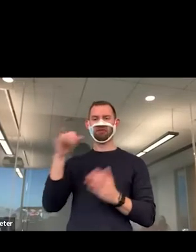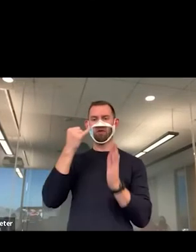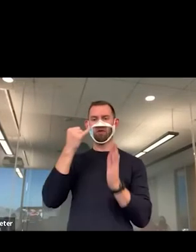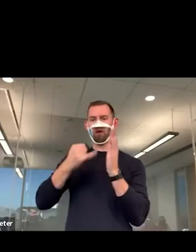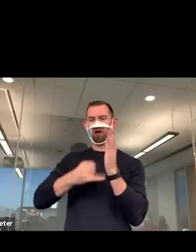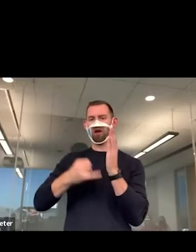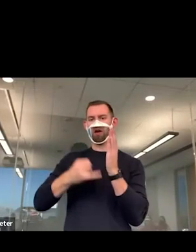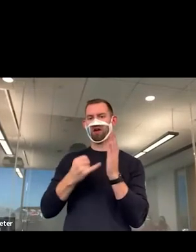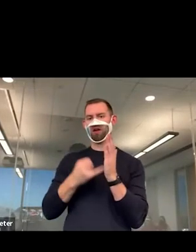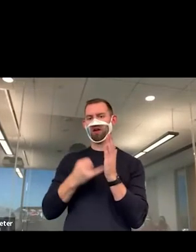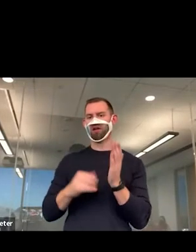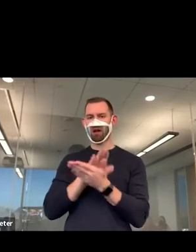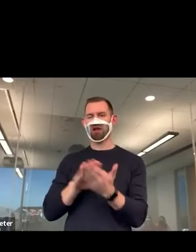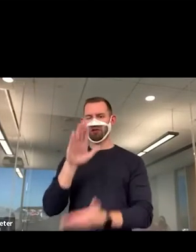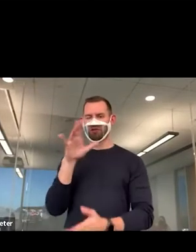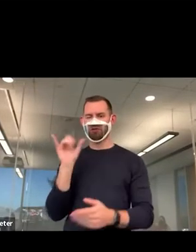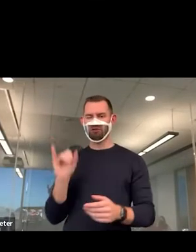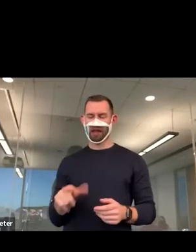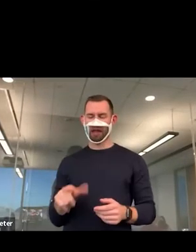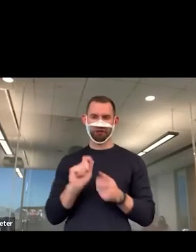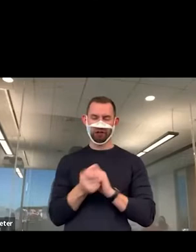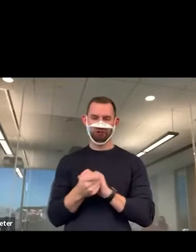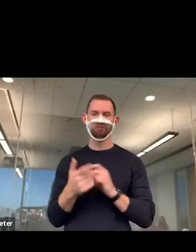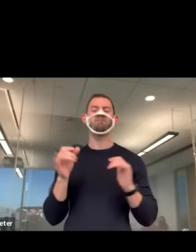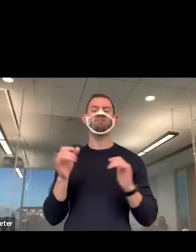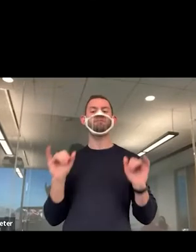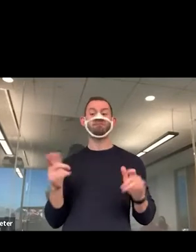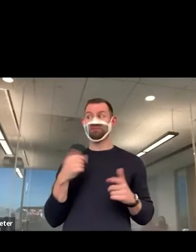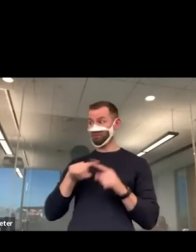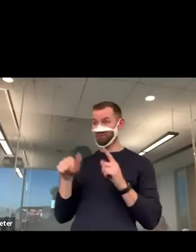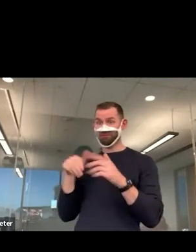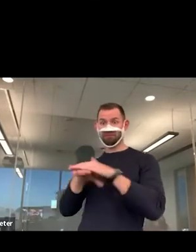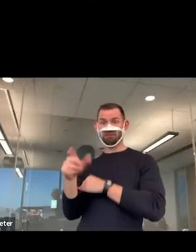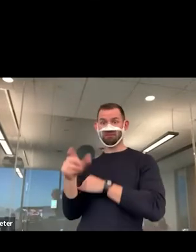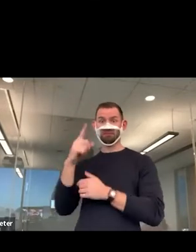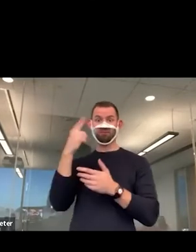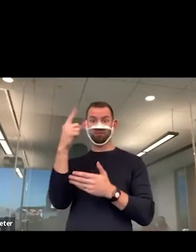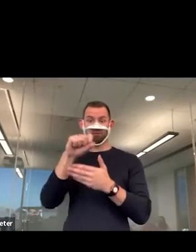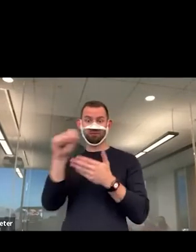i went there first semester and i also worked as a teacher's aide in the boston